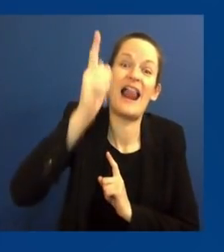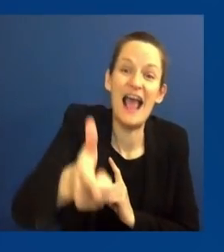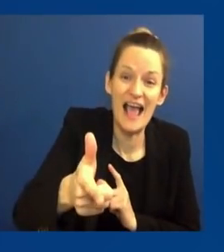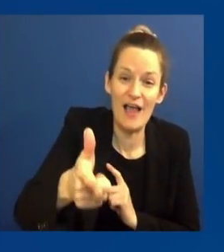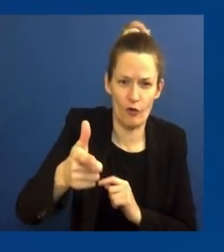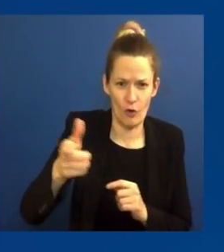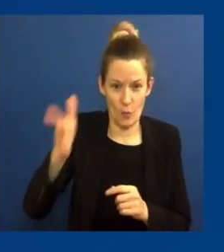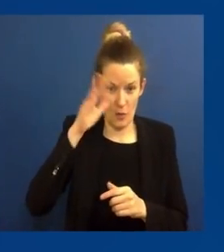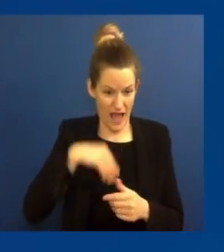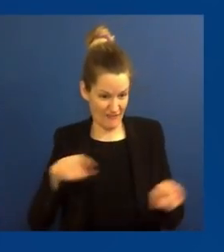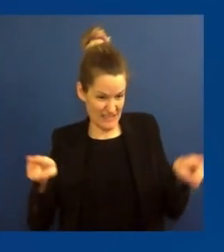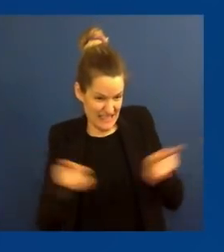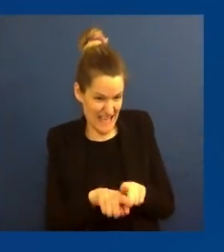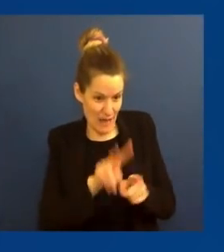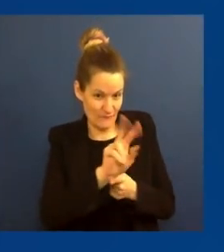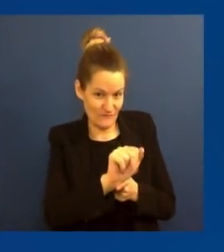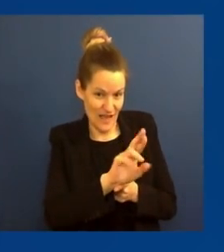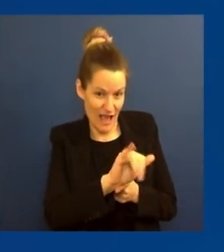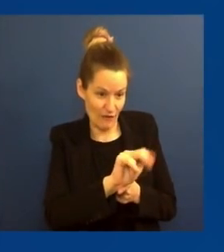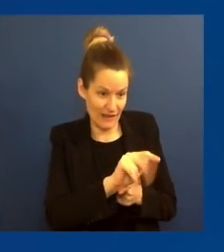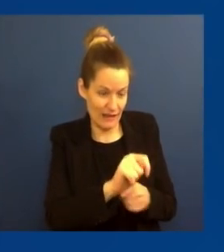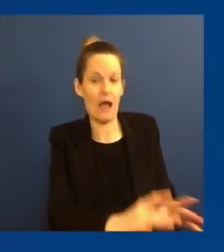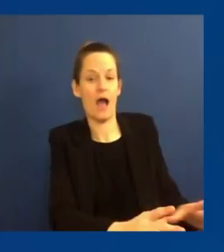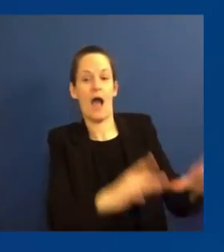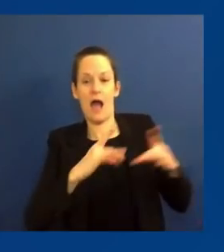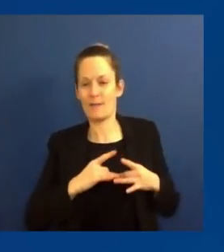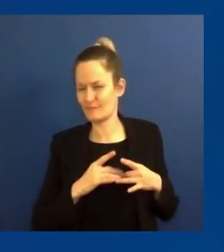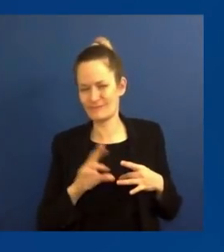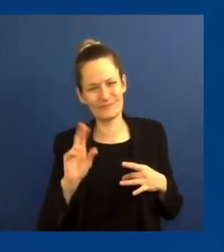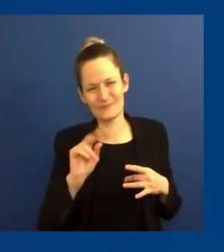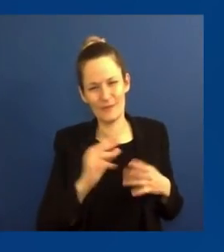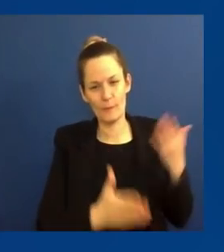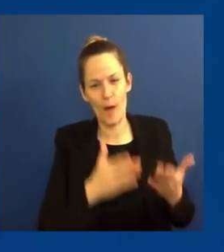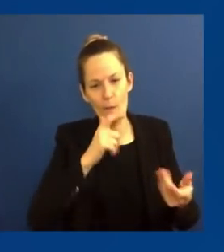who've been infected with Alpha, who then wind up getting re-infected with Beta